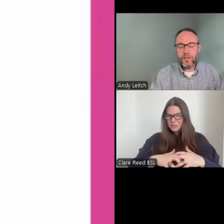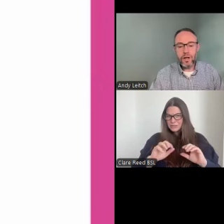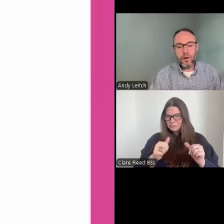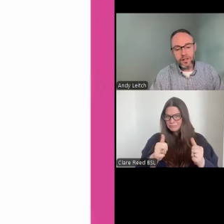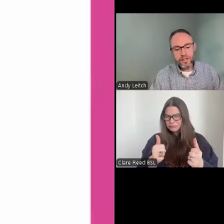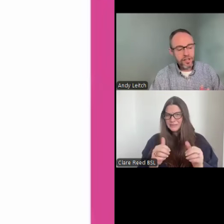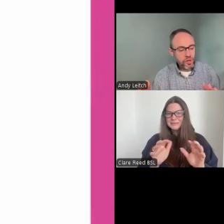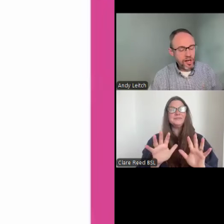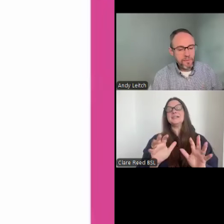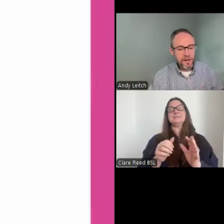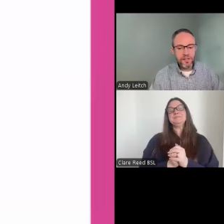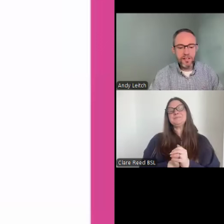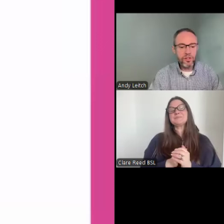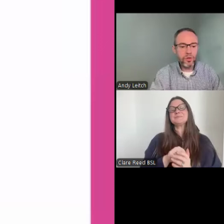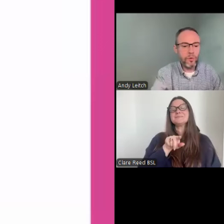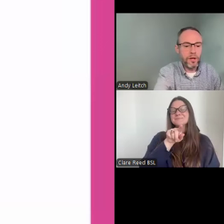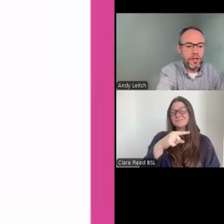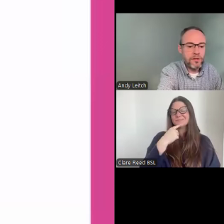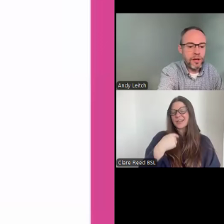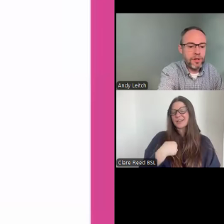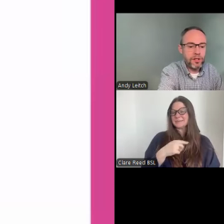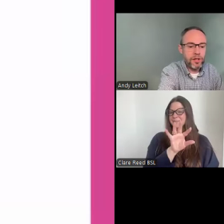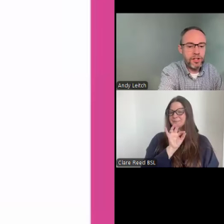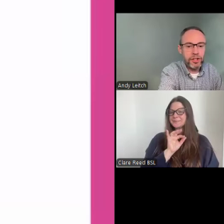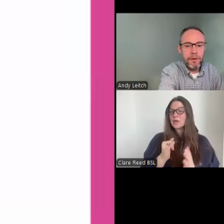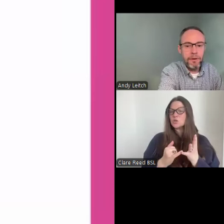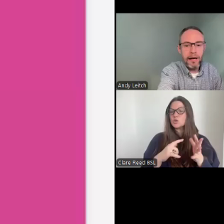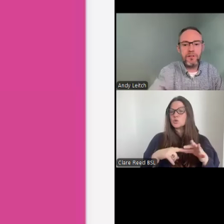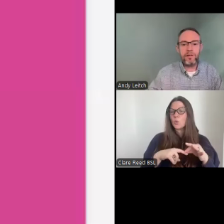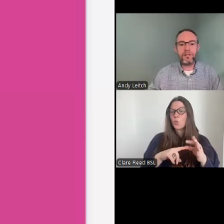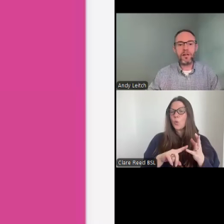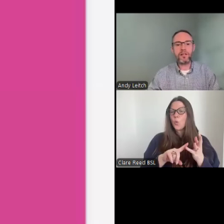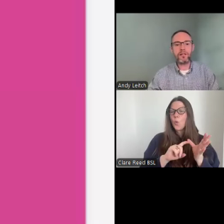As I said, Squarespace is the tool that we're going to use. I'm going to jump out this presentation